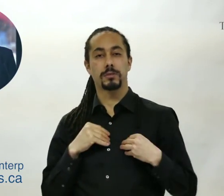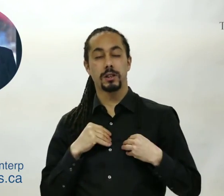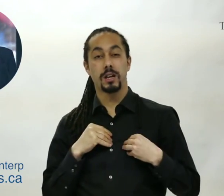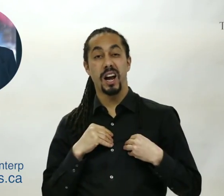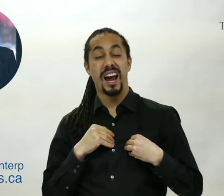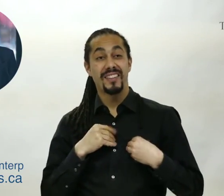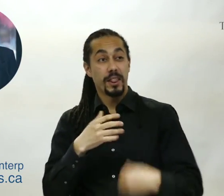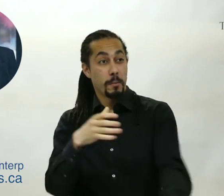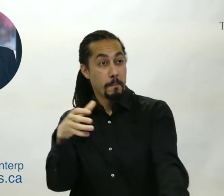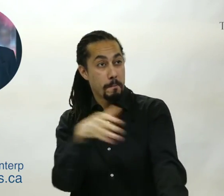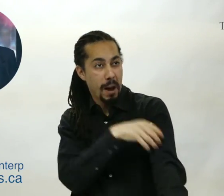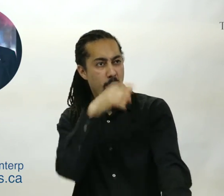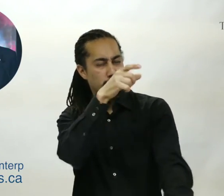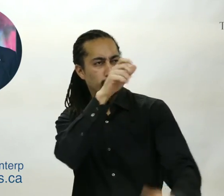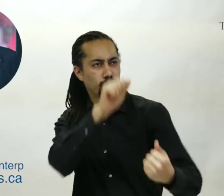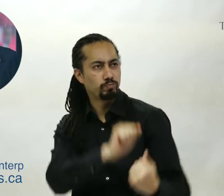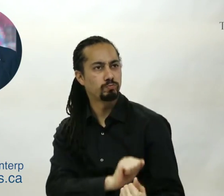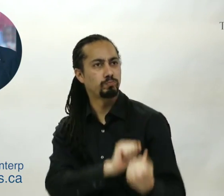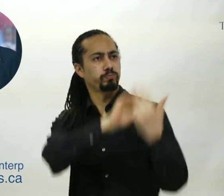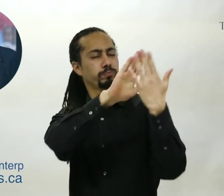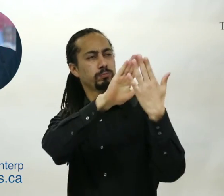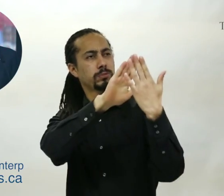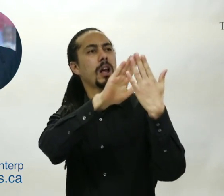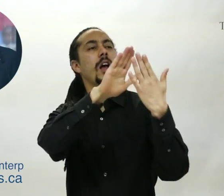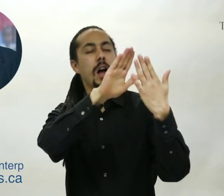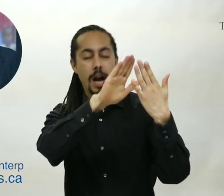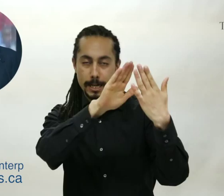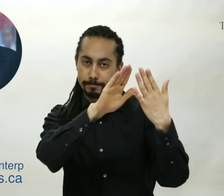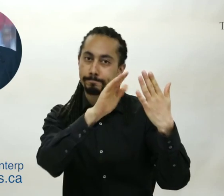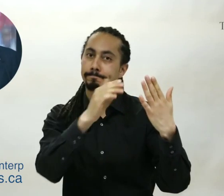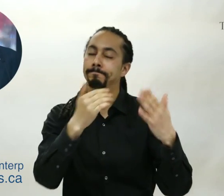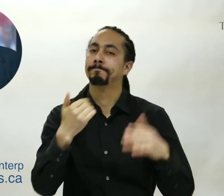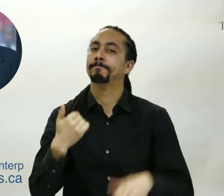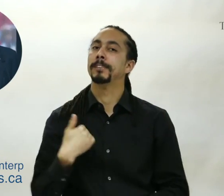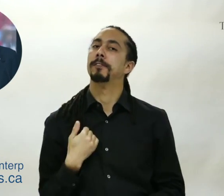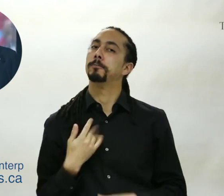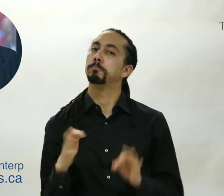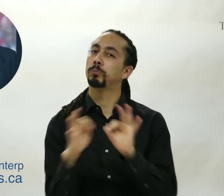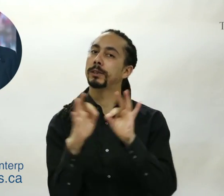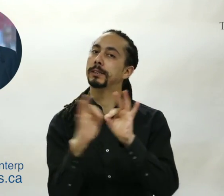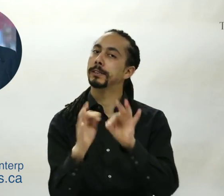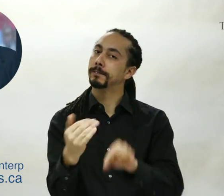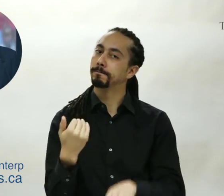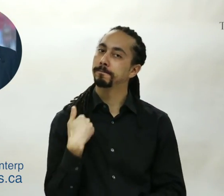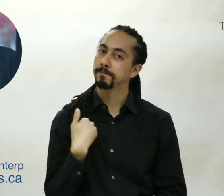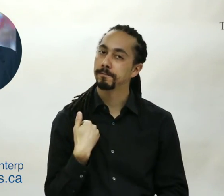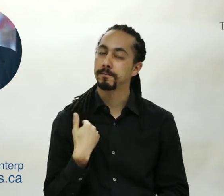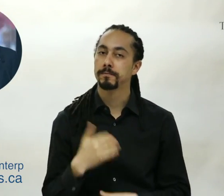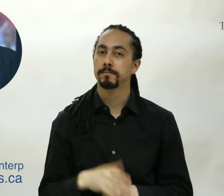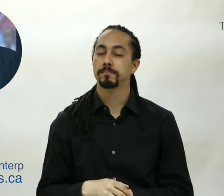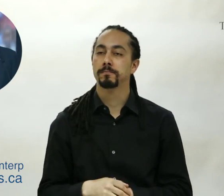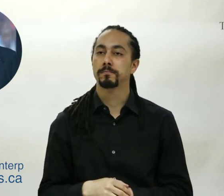knowing that standing up to powerful interests and injustice carries a price. I have fought